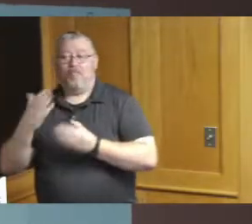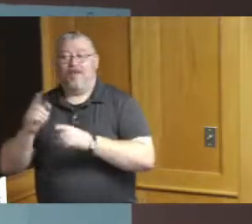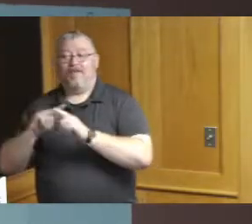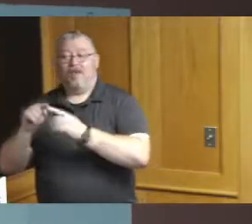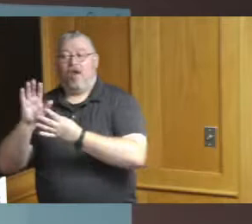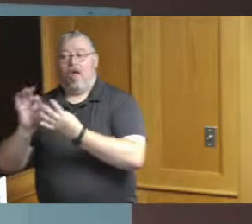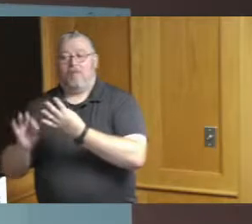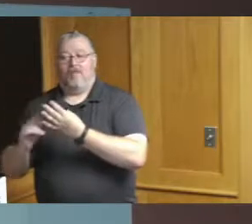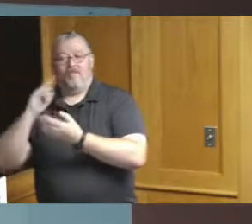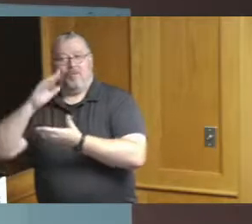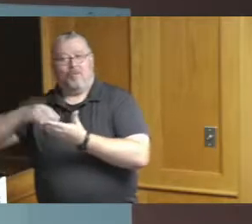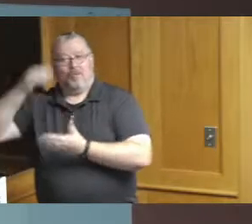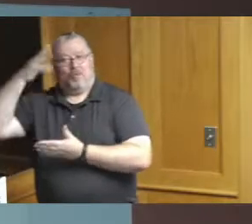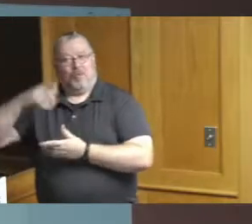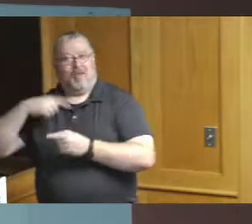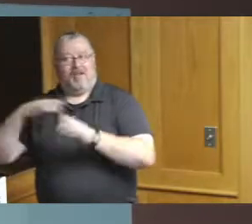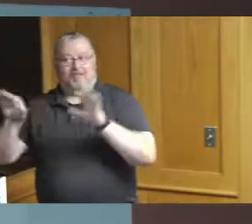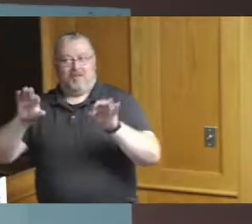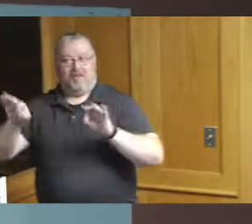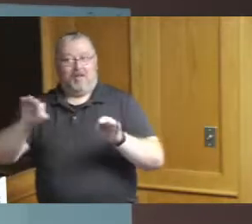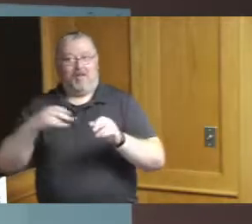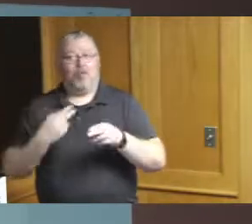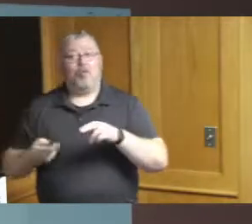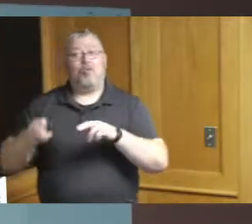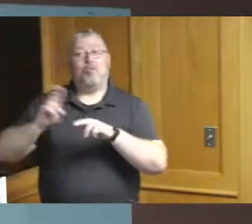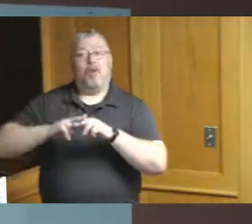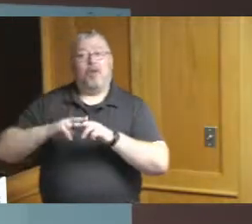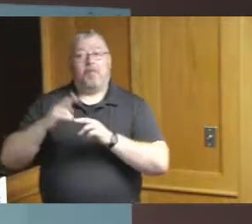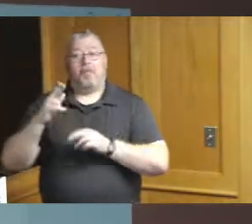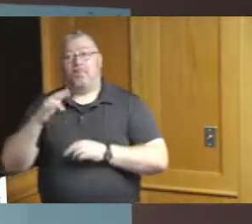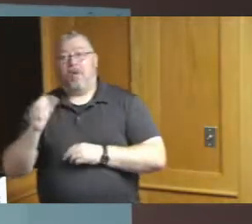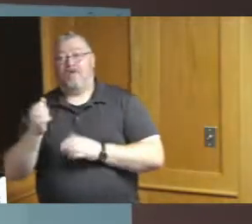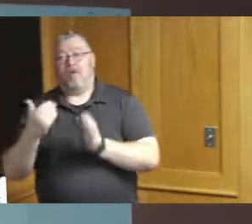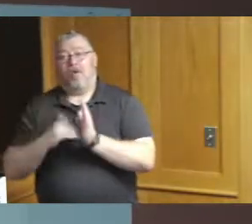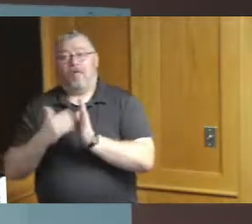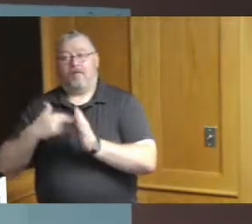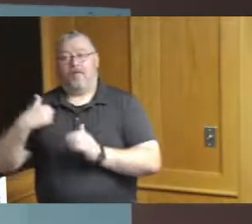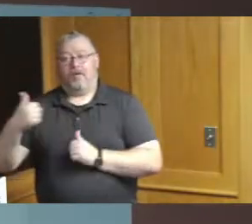each of the students to increase the bus frequency for students compared to the extra service